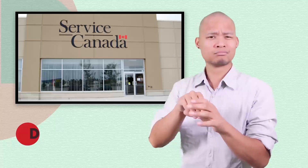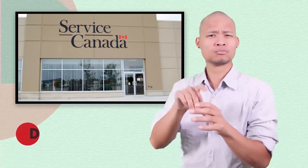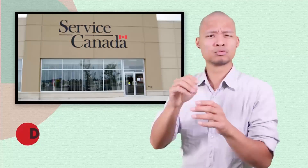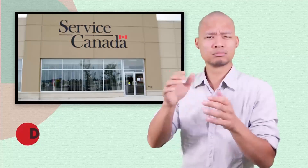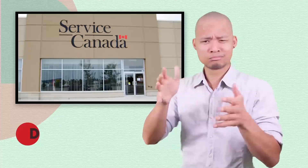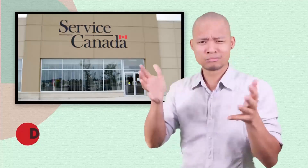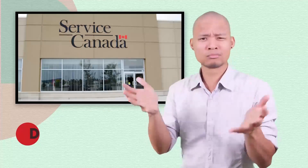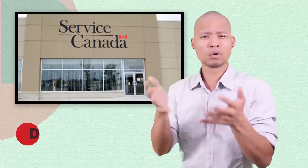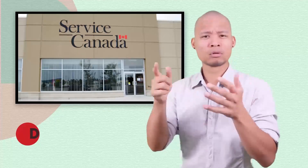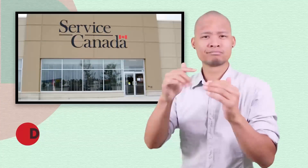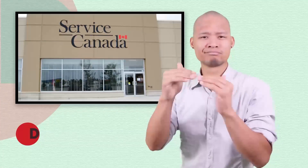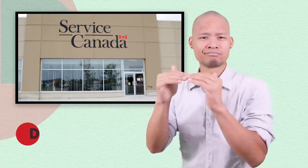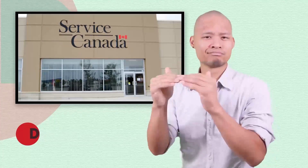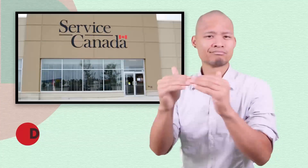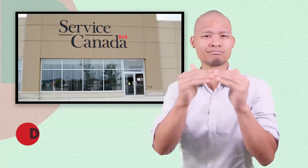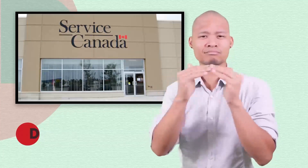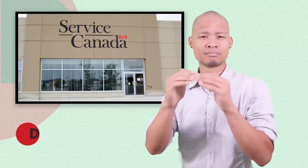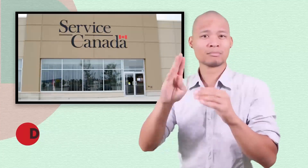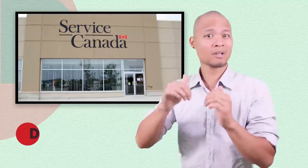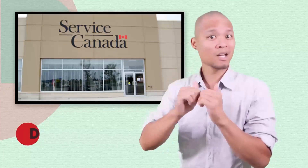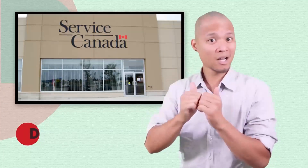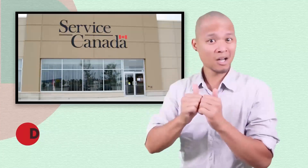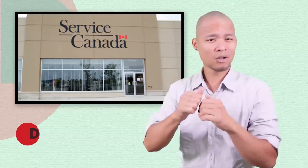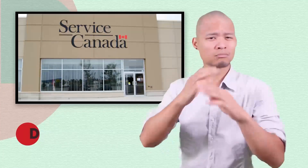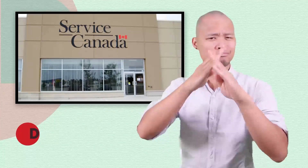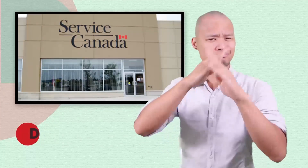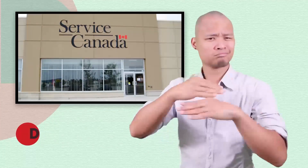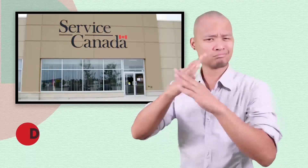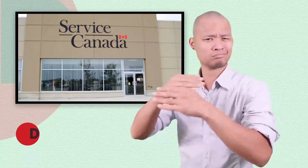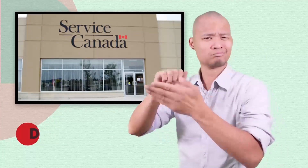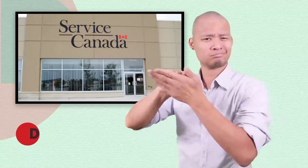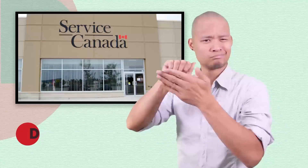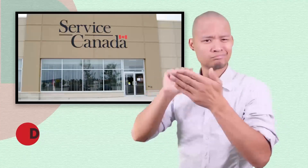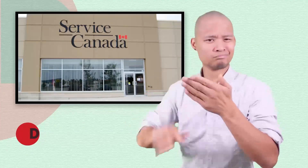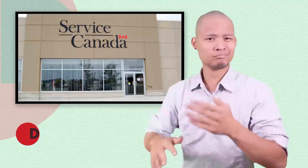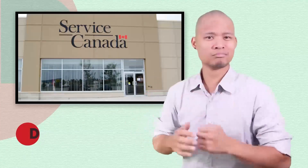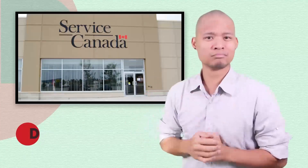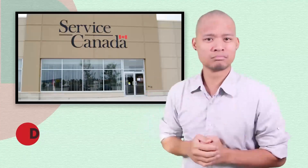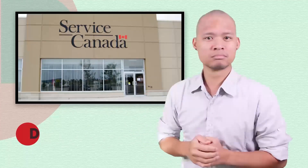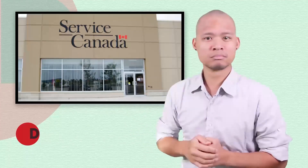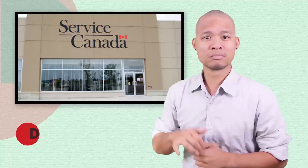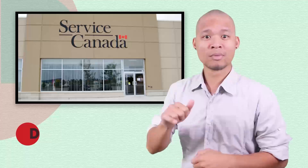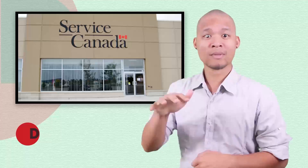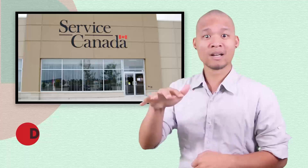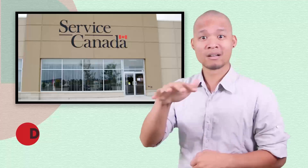and promote equality by removing barriers for people with disabilities that